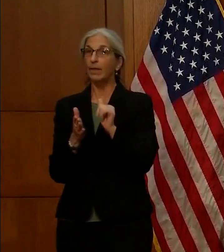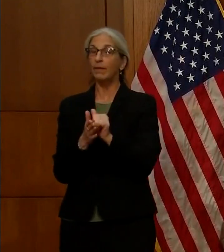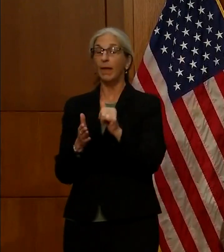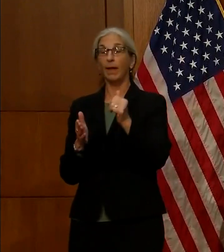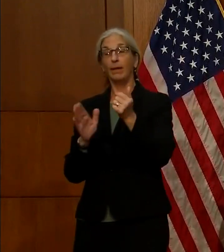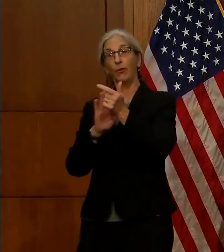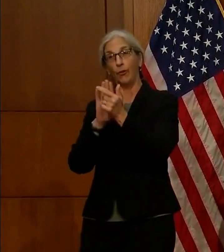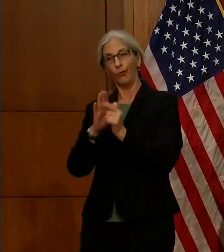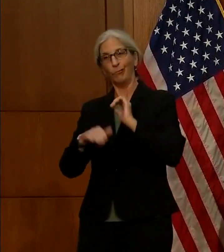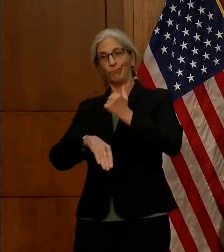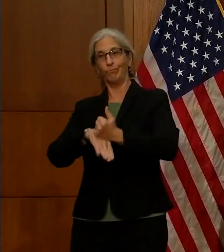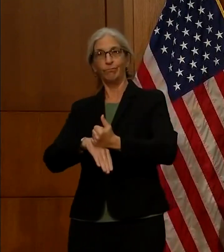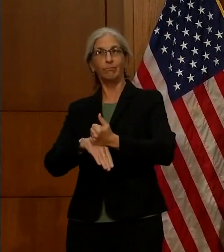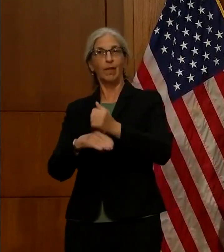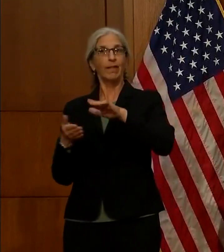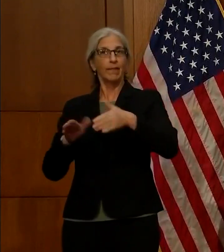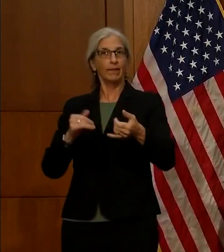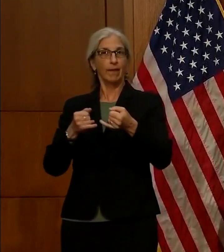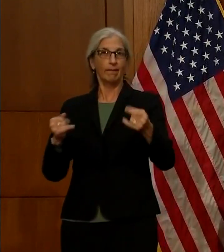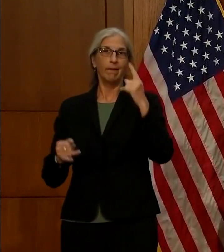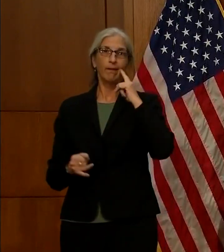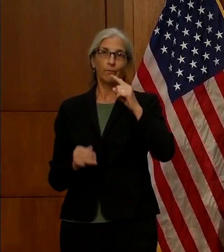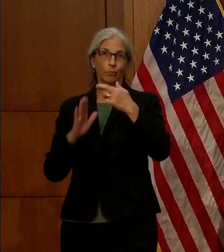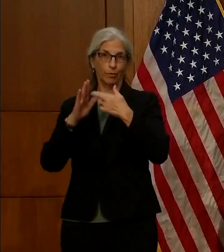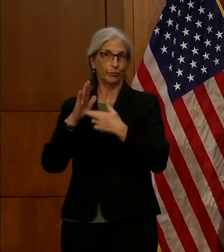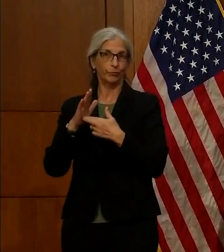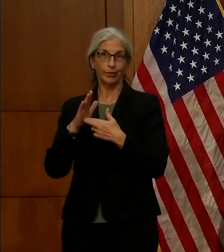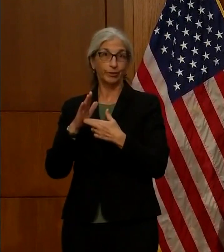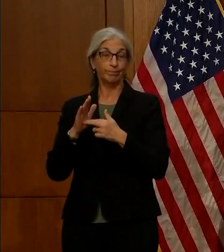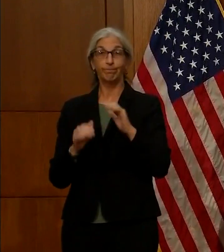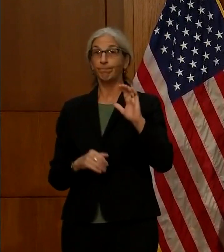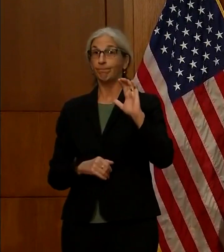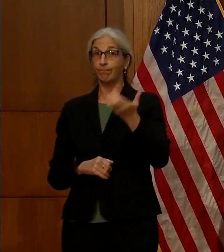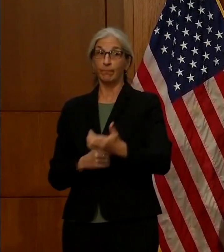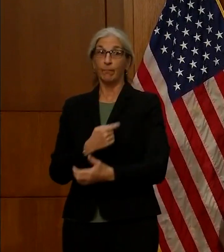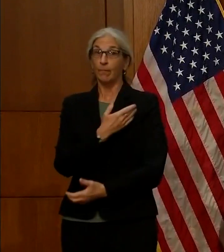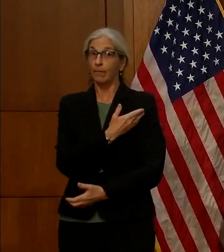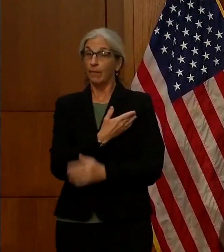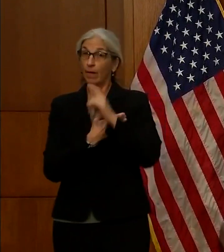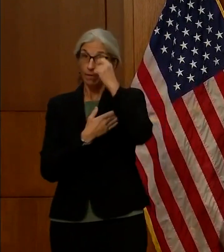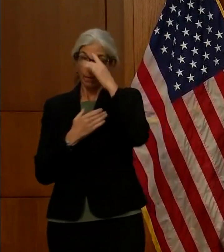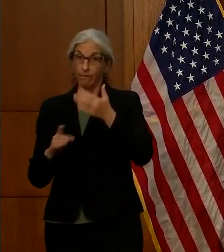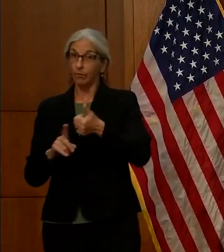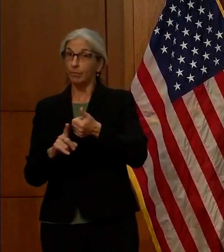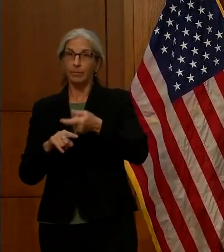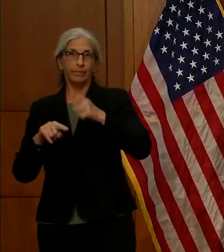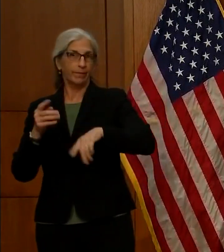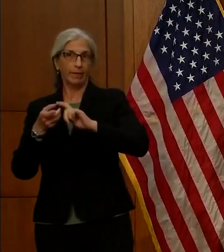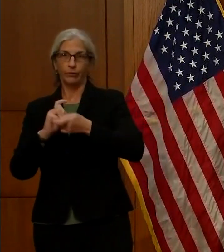MENTIONED- THE STATUTES AT THE DEADLINE FOR REGISTRATION AND